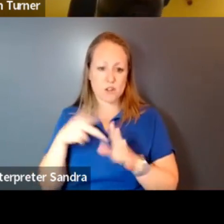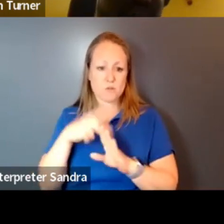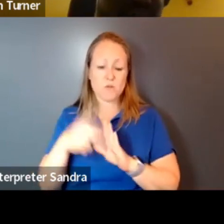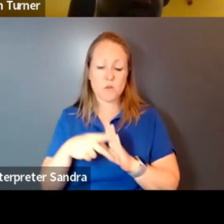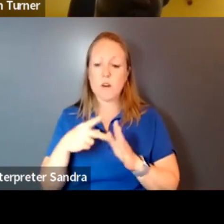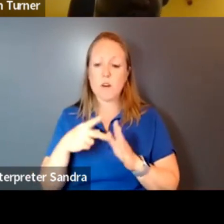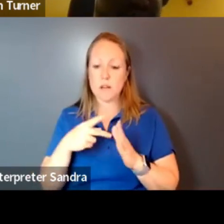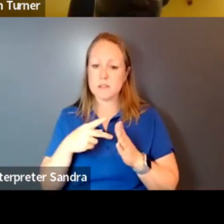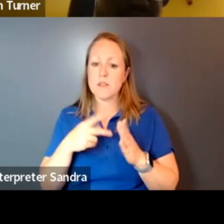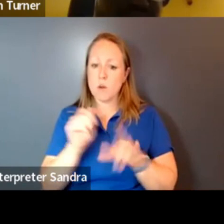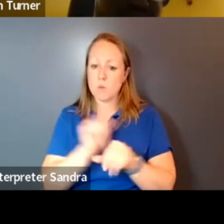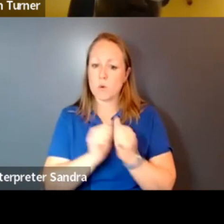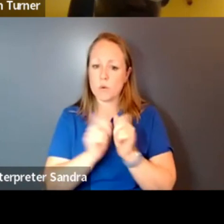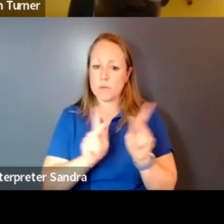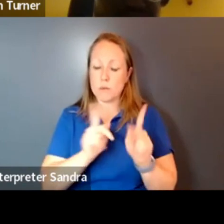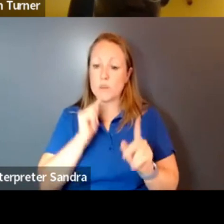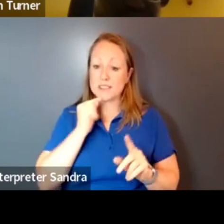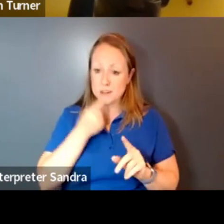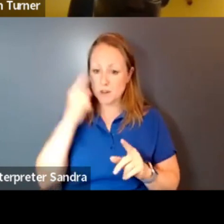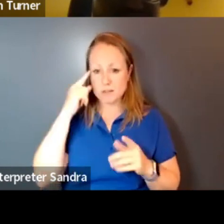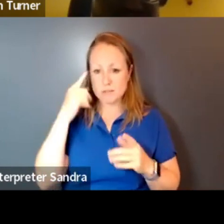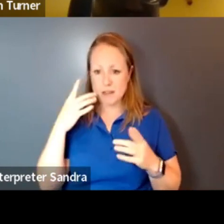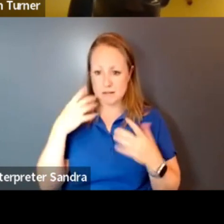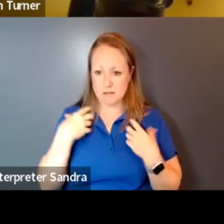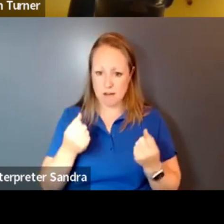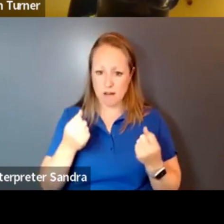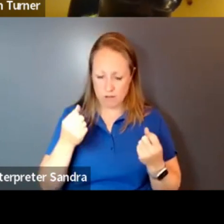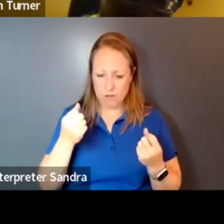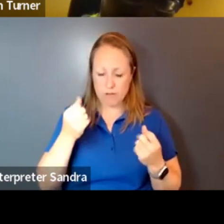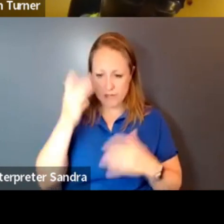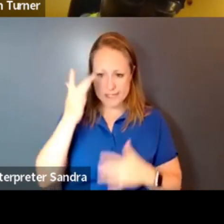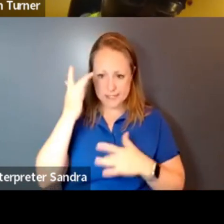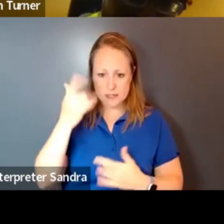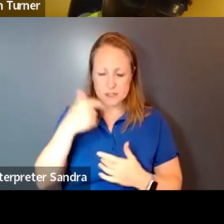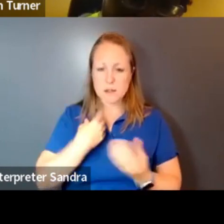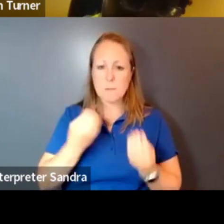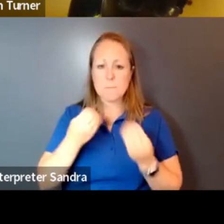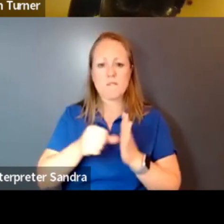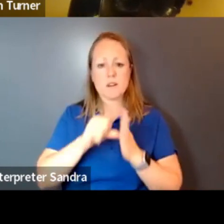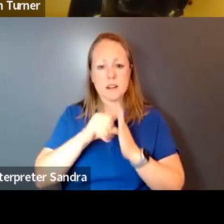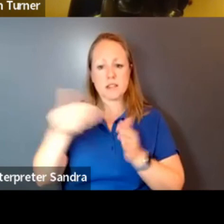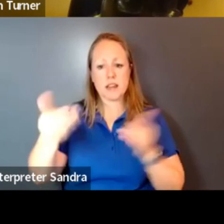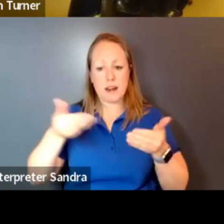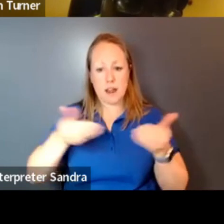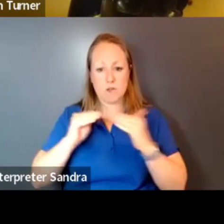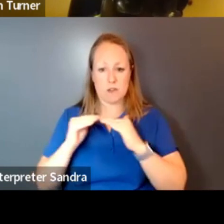illness, there tends to be more of an emphasis on hiring peers. And I will say just if you take